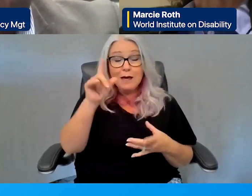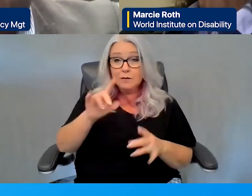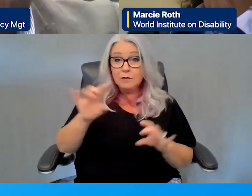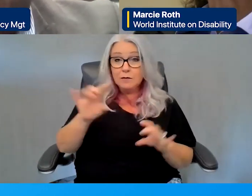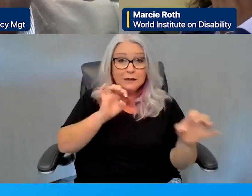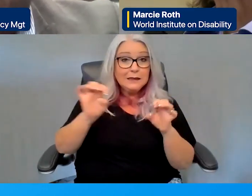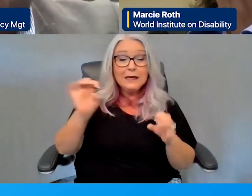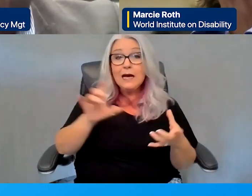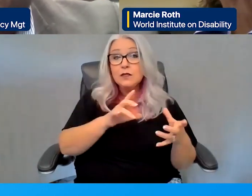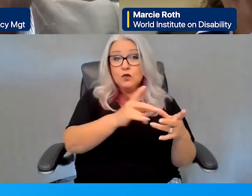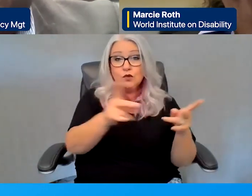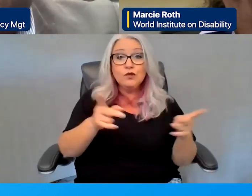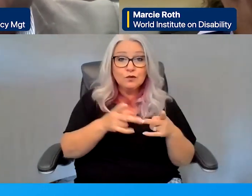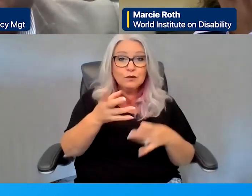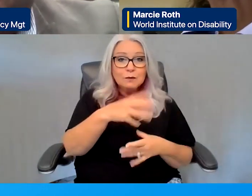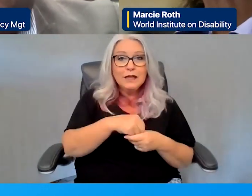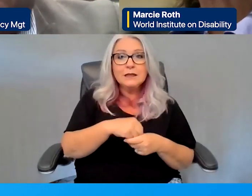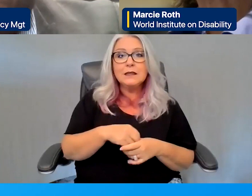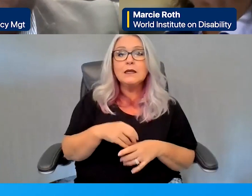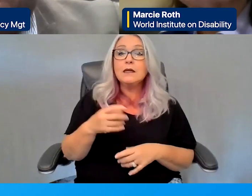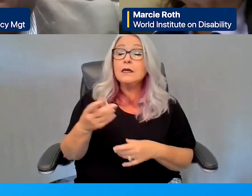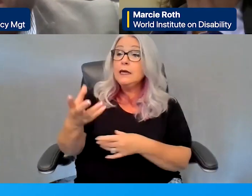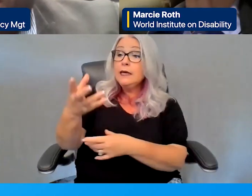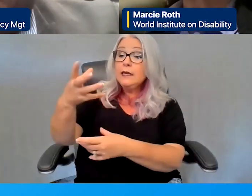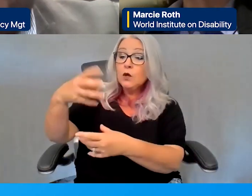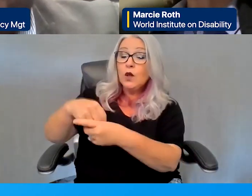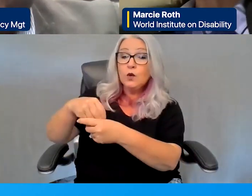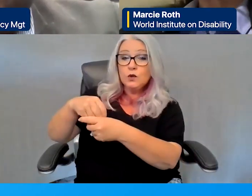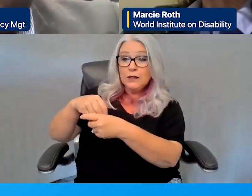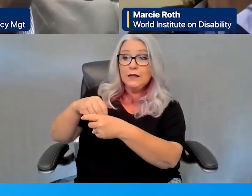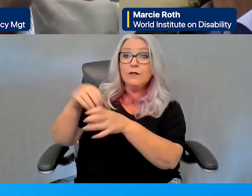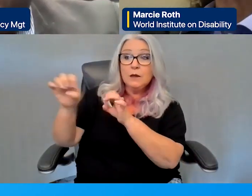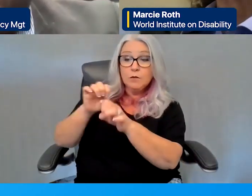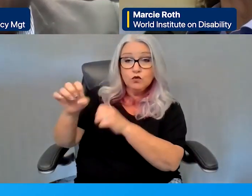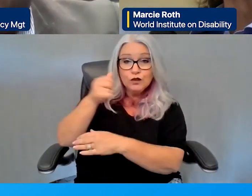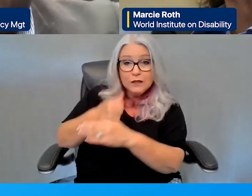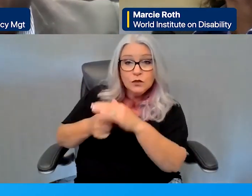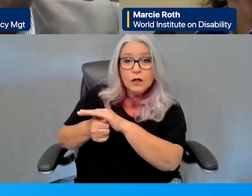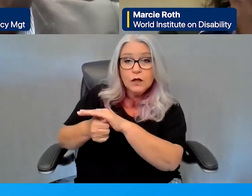has been inclusive emergency shelters. Many of these